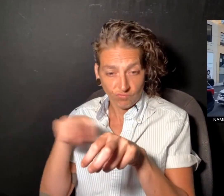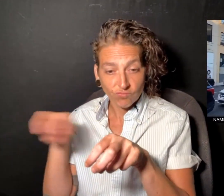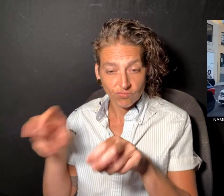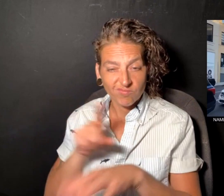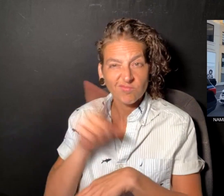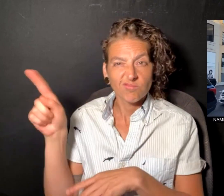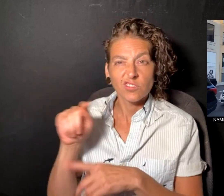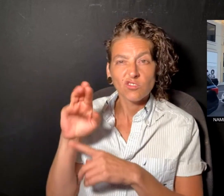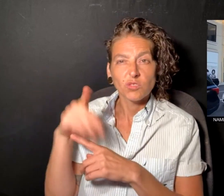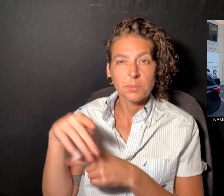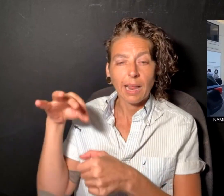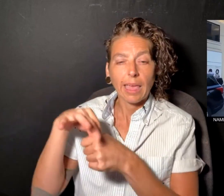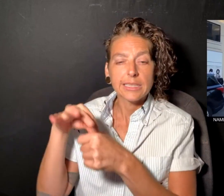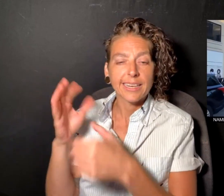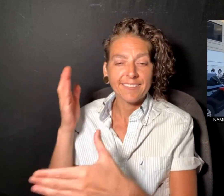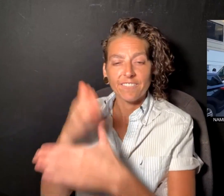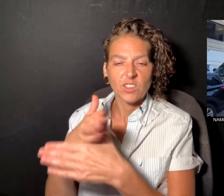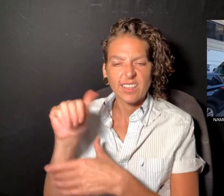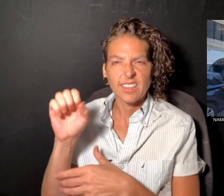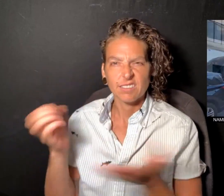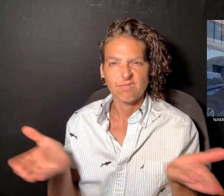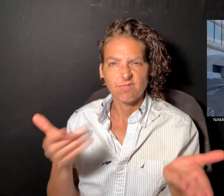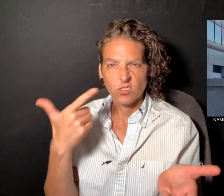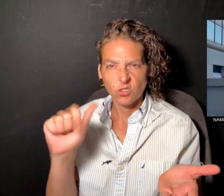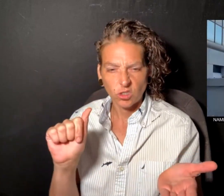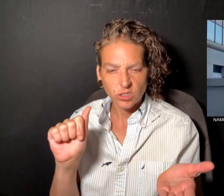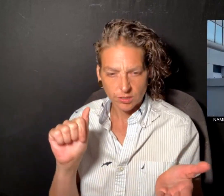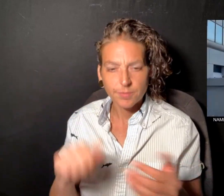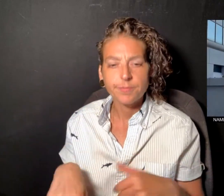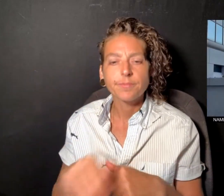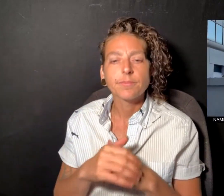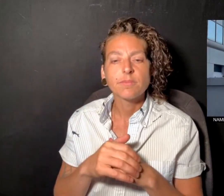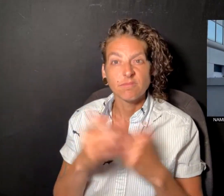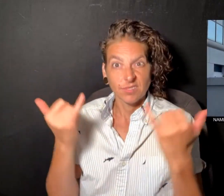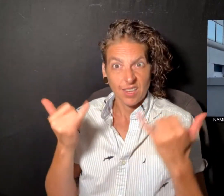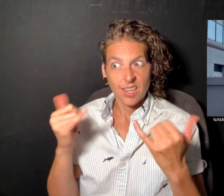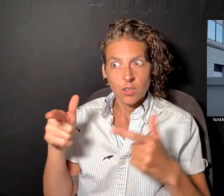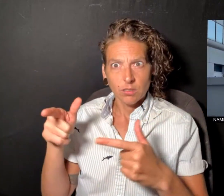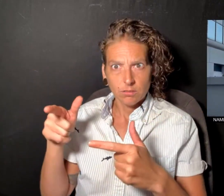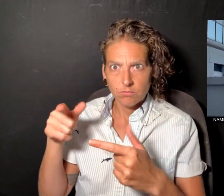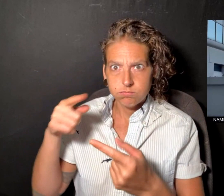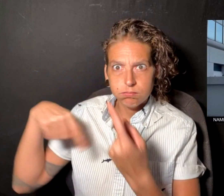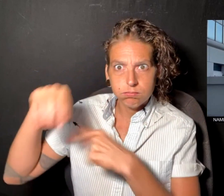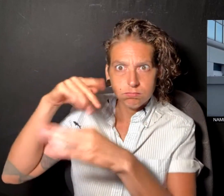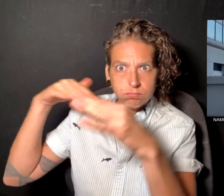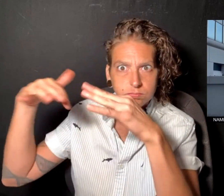interference case in Georgia are circulating on the far right internet.